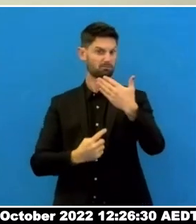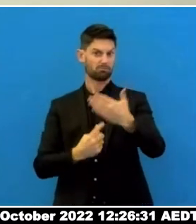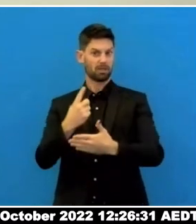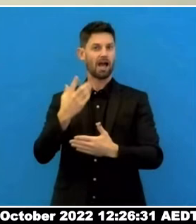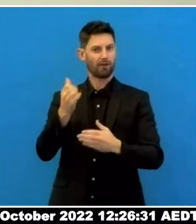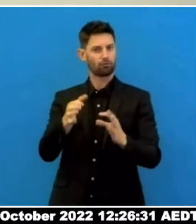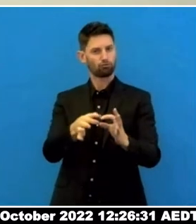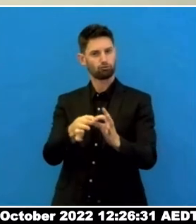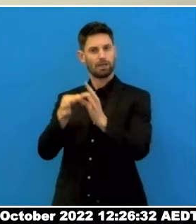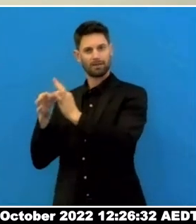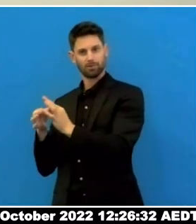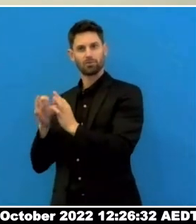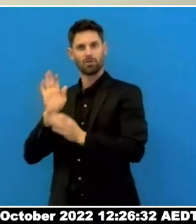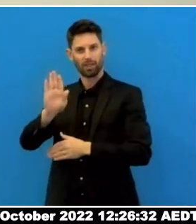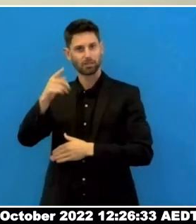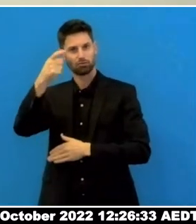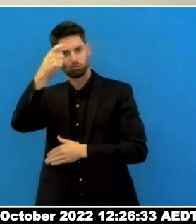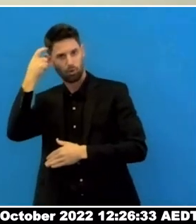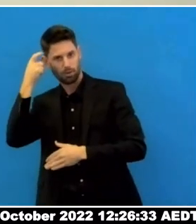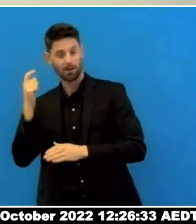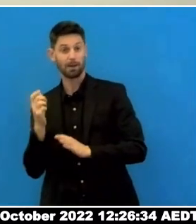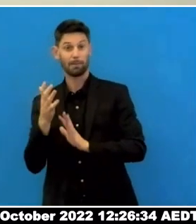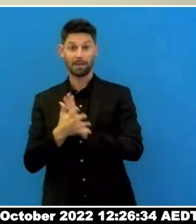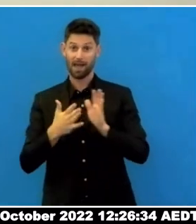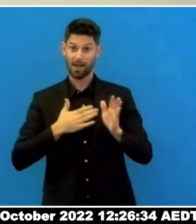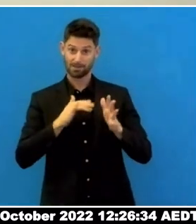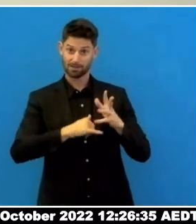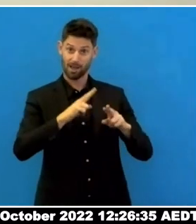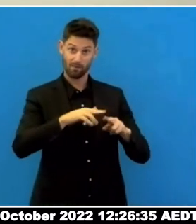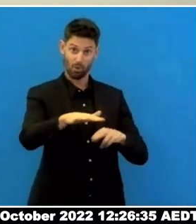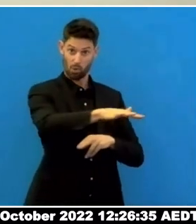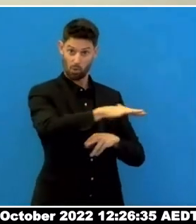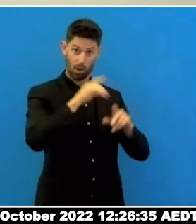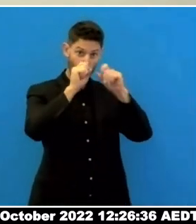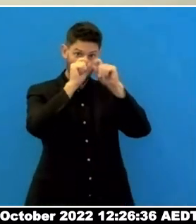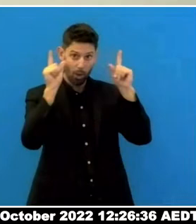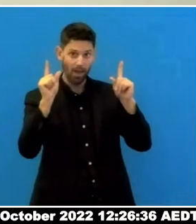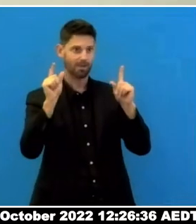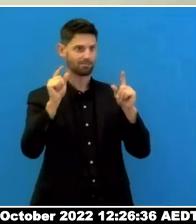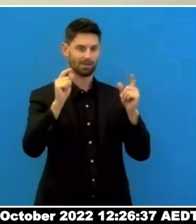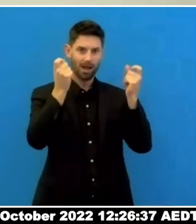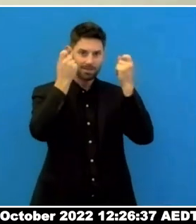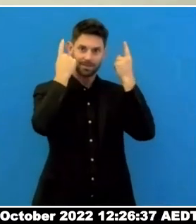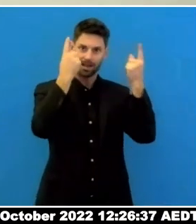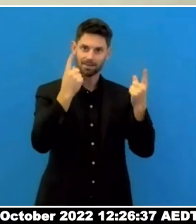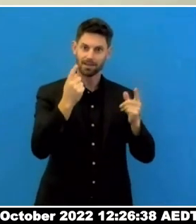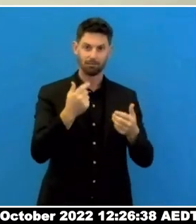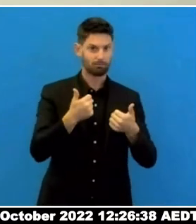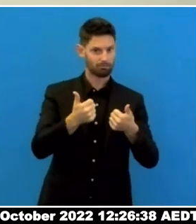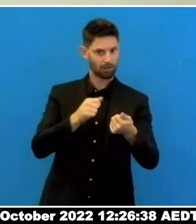And if services are set up like this and really prioritise this, it's not only the refugee and asylum seeker cohort that are going to benefit.